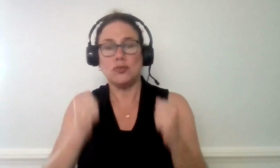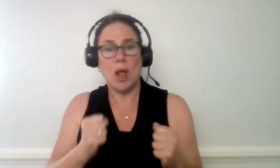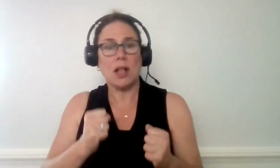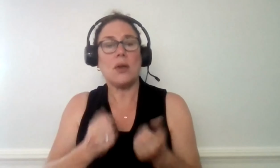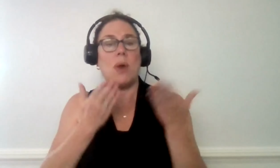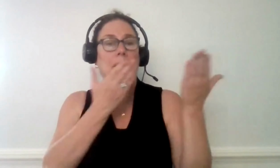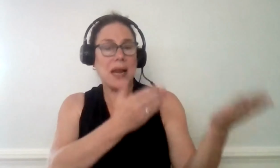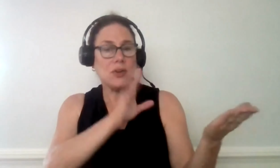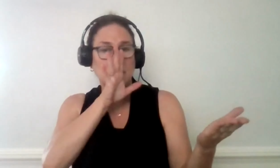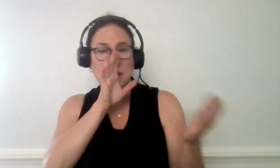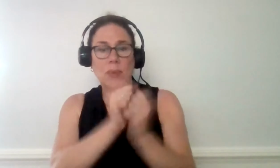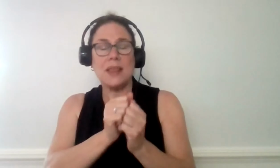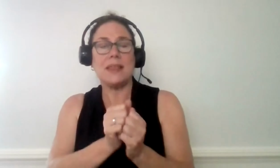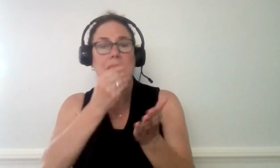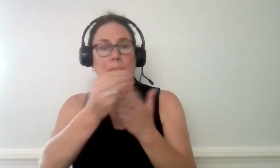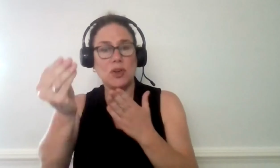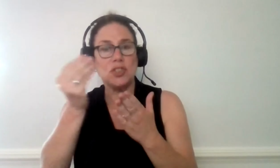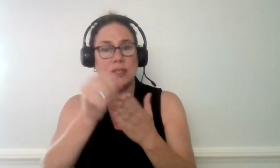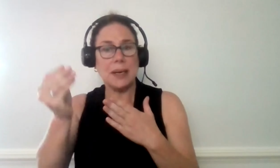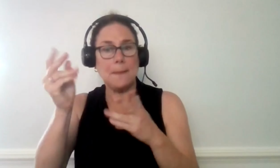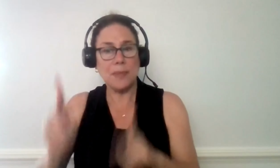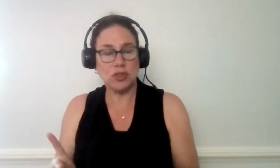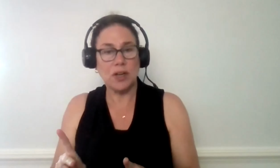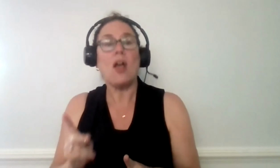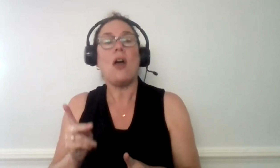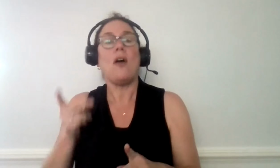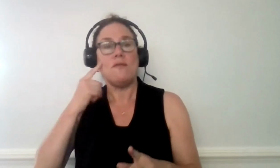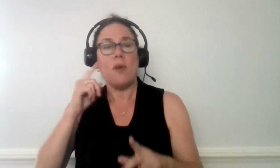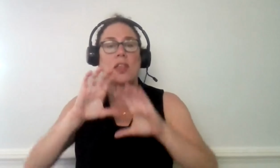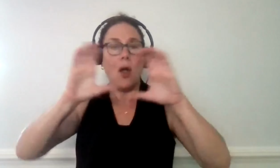speak with your procurement official for overview of the documentation requirements.